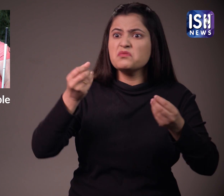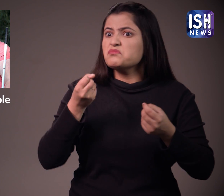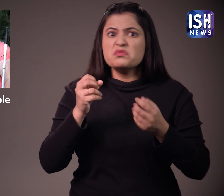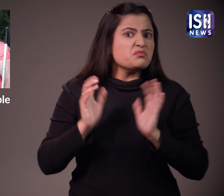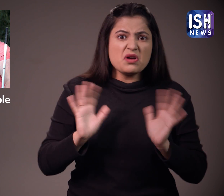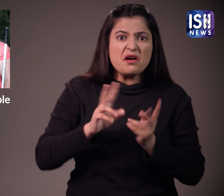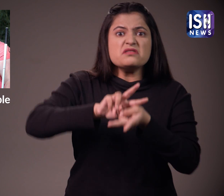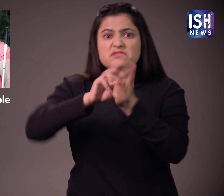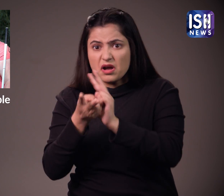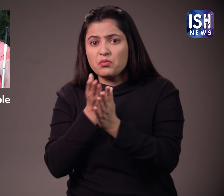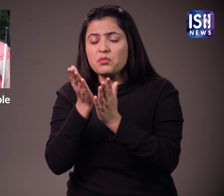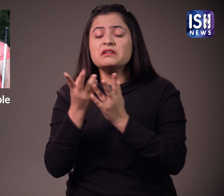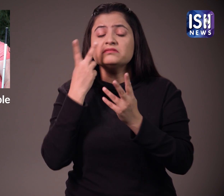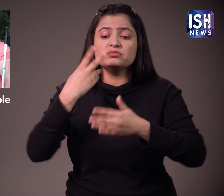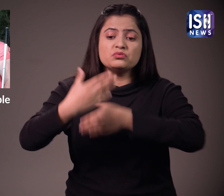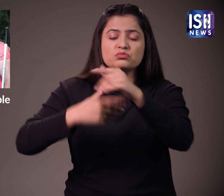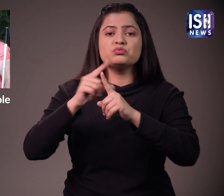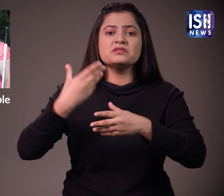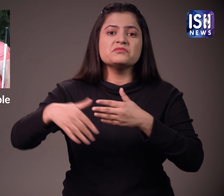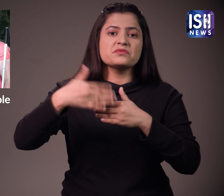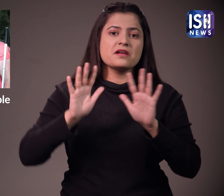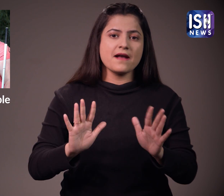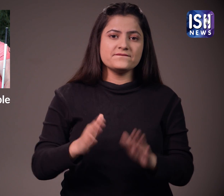If not, alternative methods need to identified.